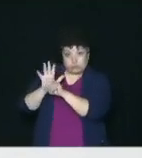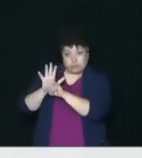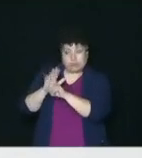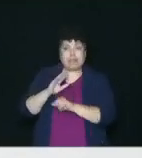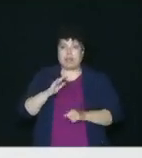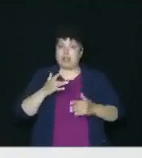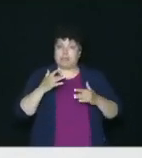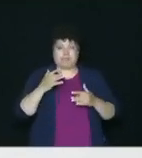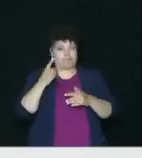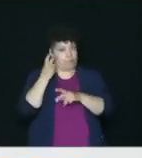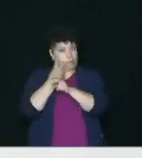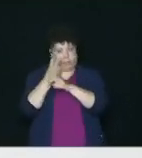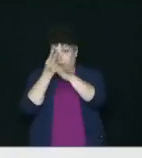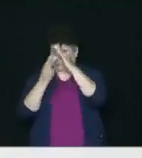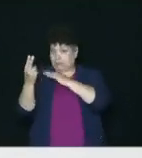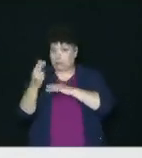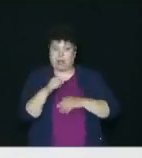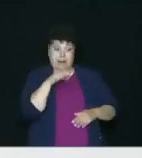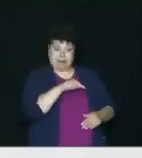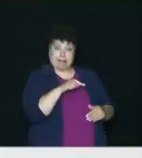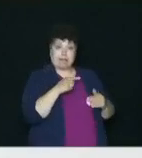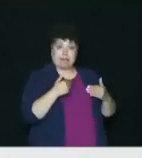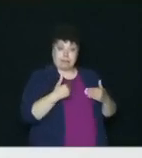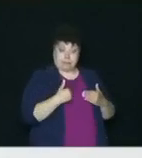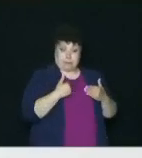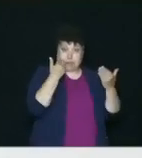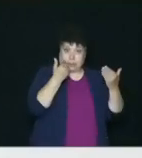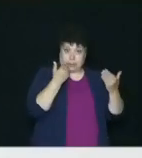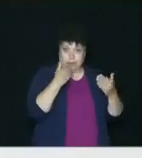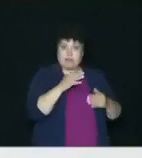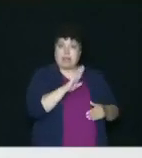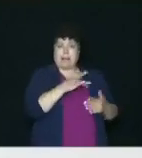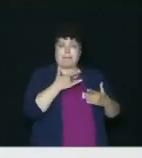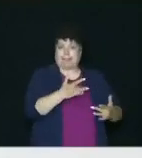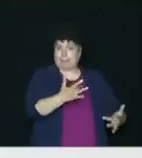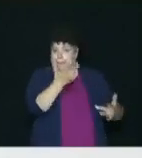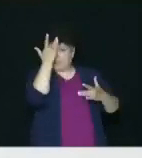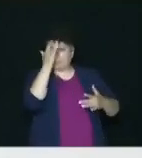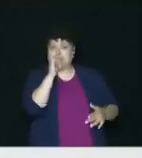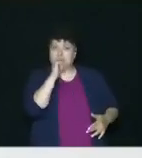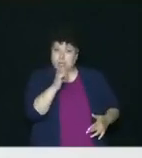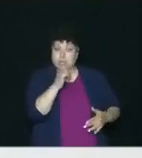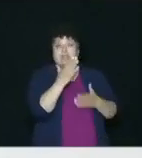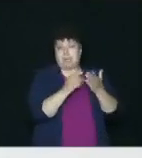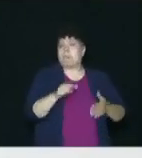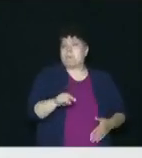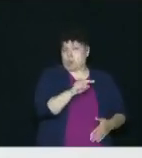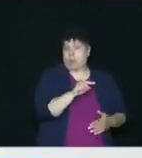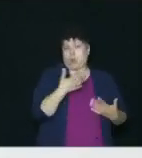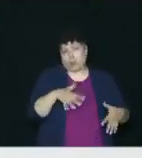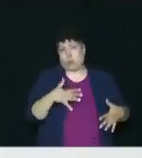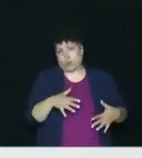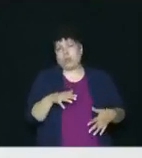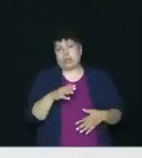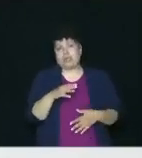, INFECTIOUS DISEASES LIKE COVID-19 ARE UNPREDICTABLE, ALTHOUGH YOUNGER CHILDREN ARE